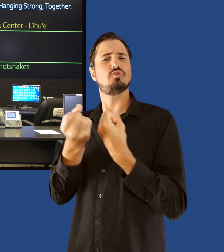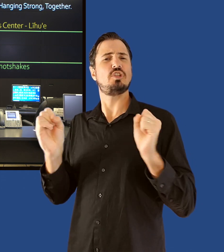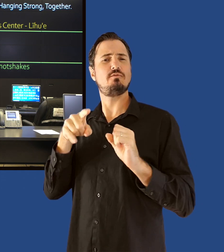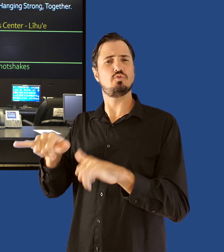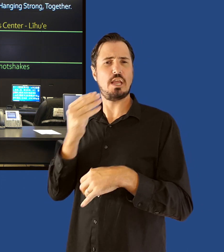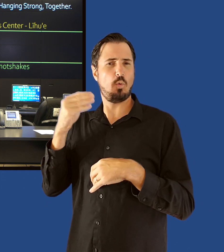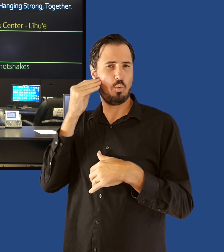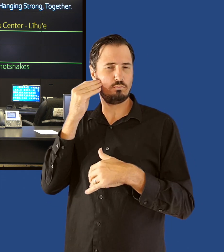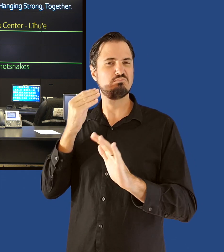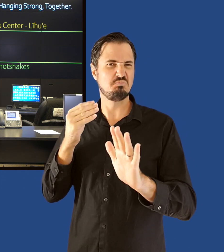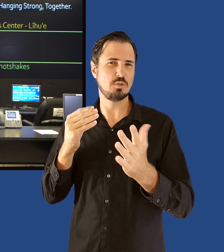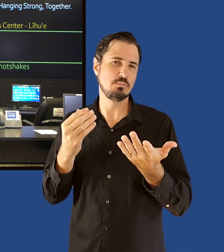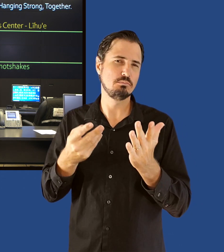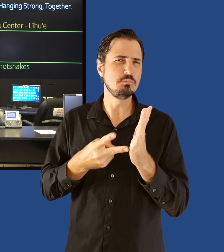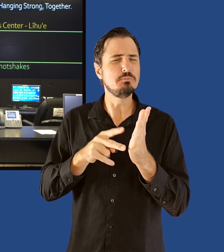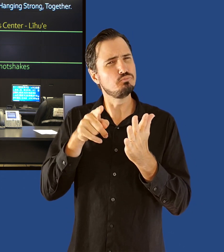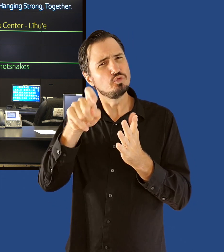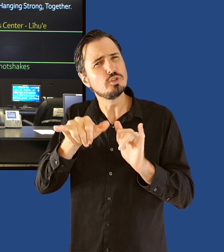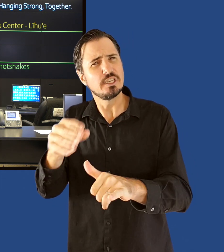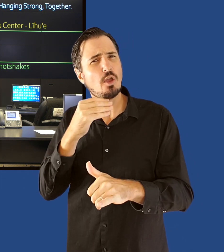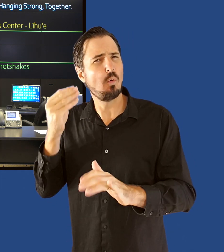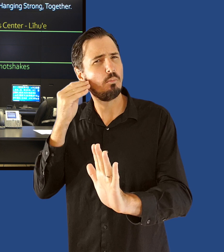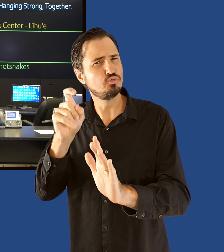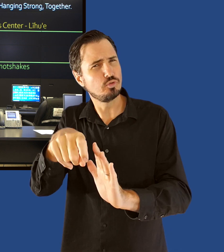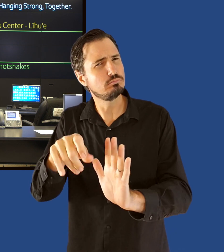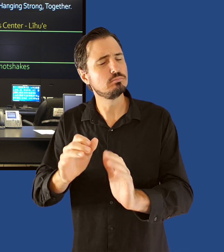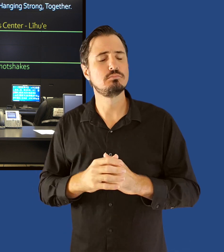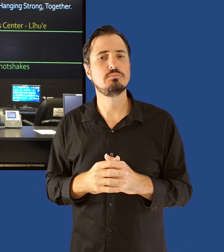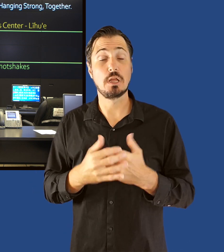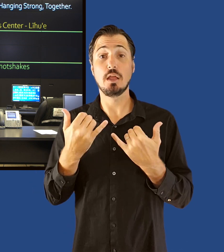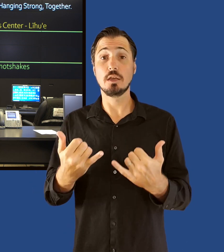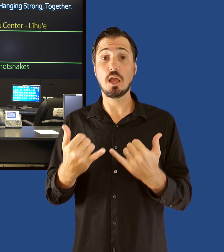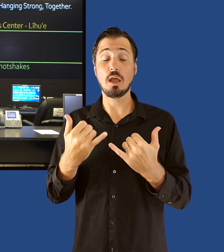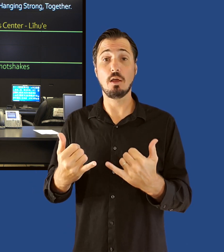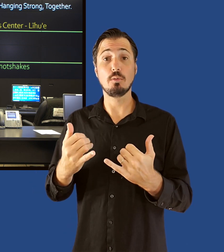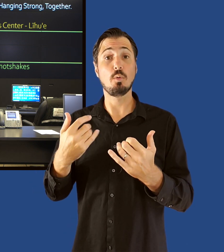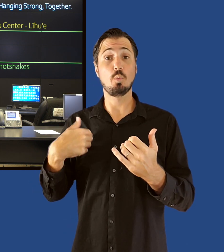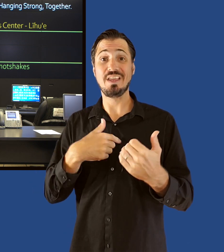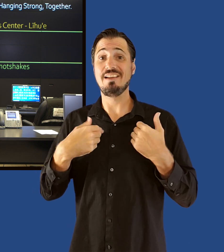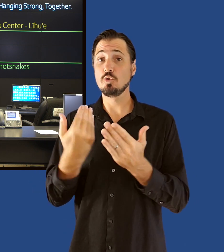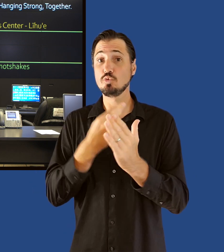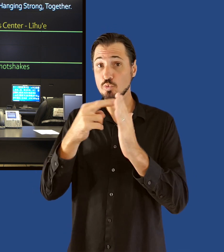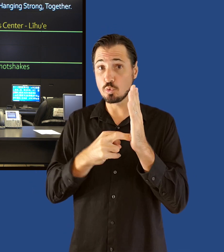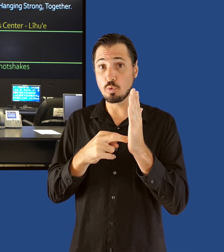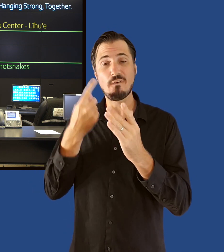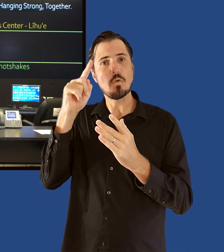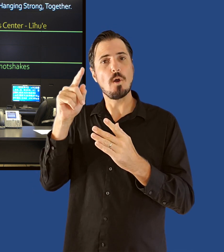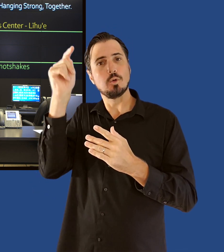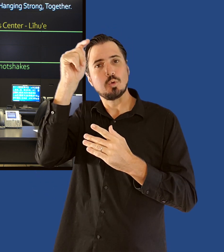Under the new proclamation, rental car companies will be prohibited from renting to anyone who is subject to the mandatory quarantine.